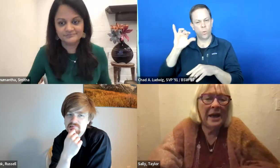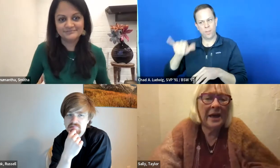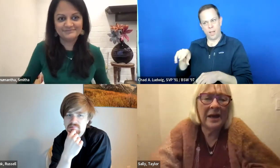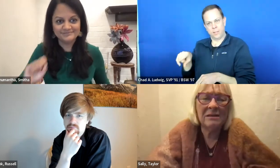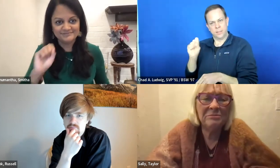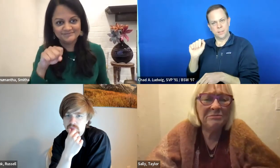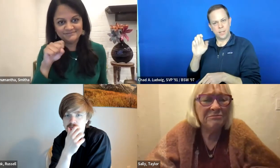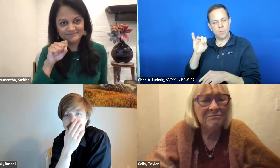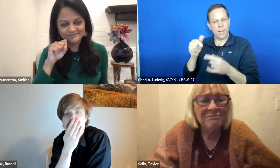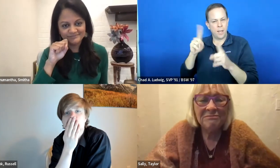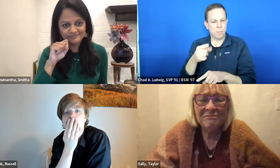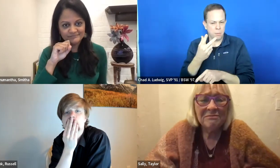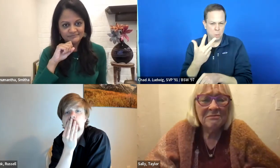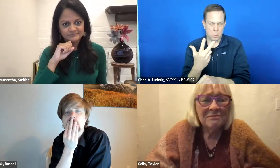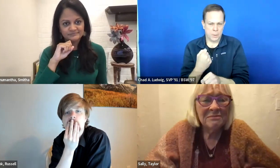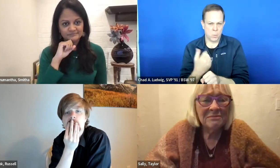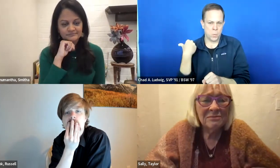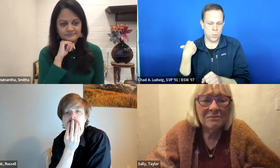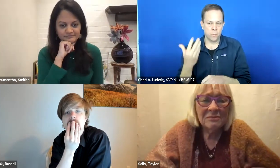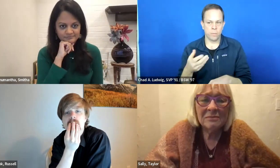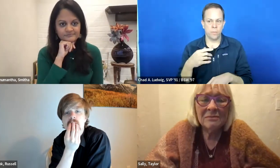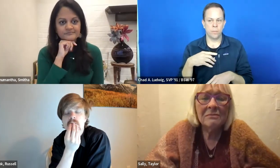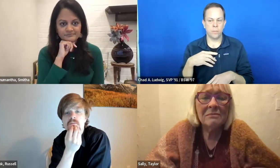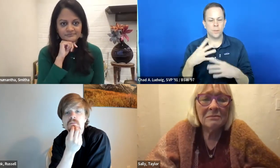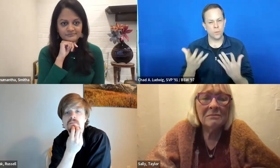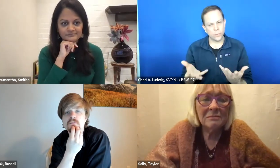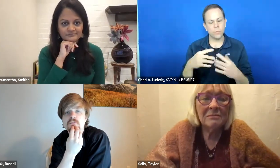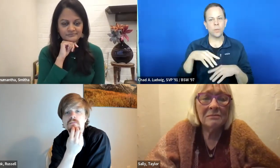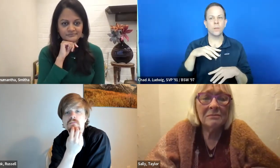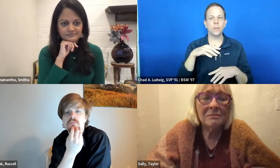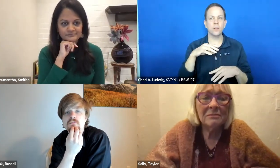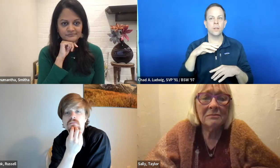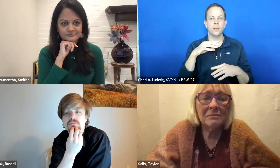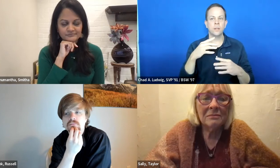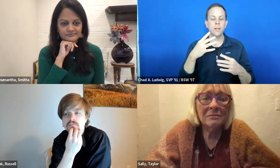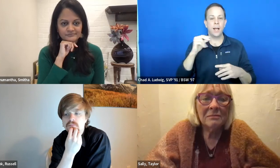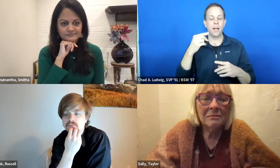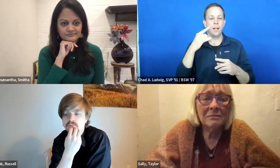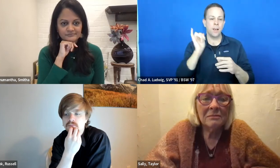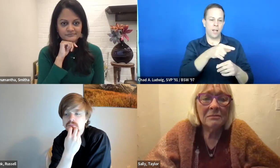Oh, that's so sad. at the same time, you know, this was 3 years ago, so there's a Deaf woman there, they have no interpreters,